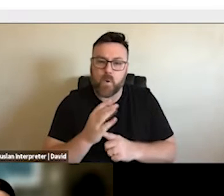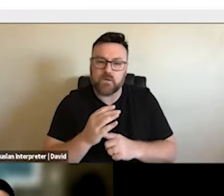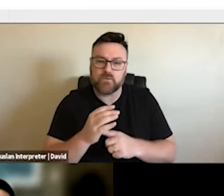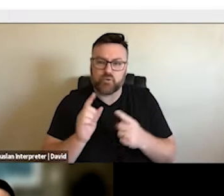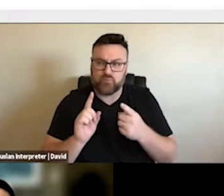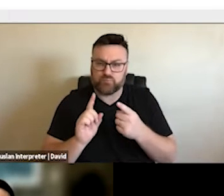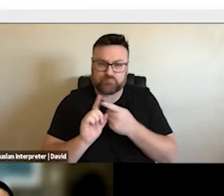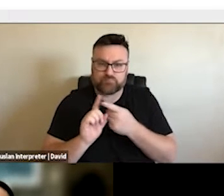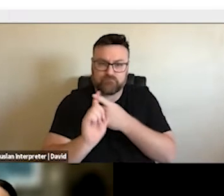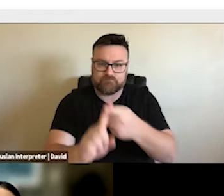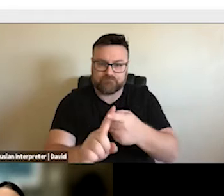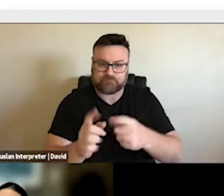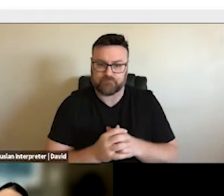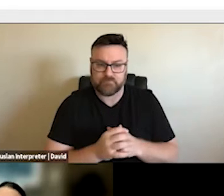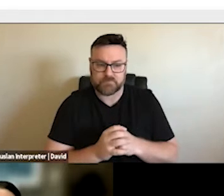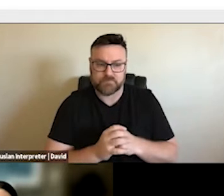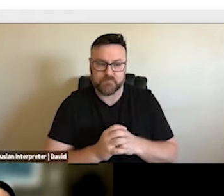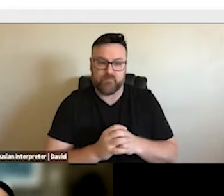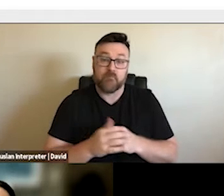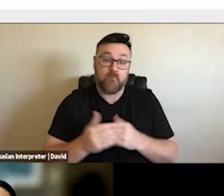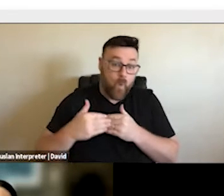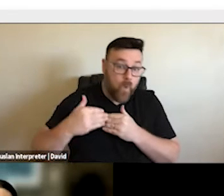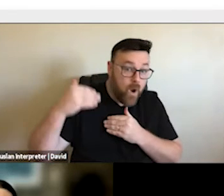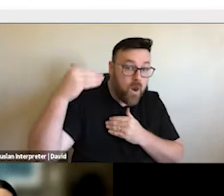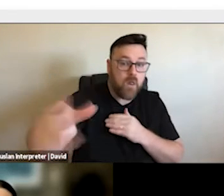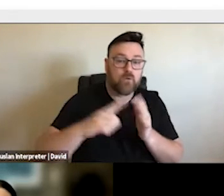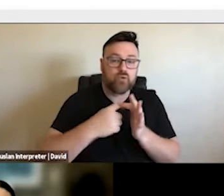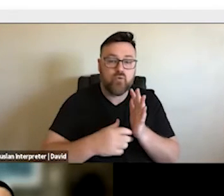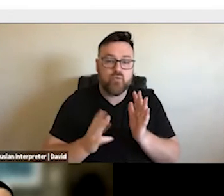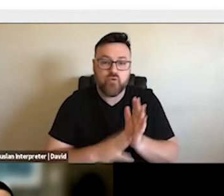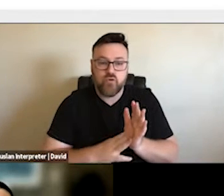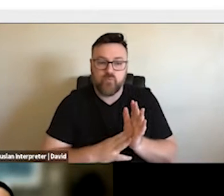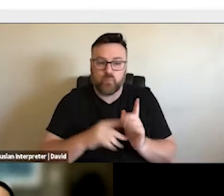And long-term it's definitely something that just simply can't be ignored.